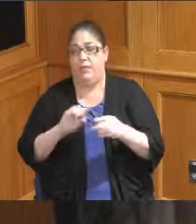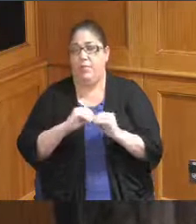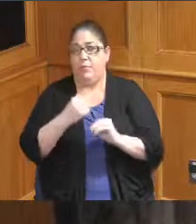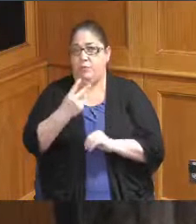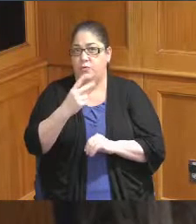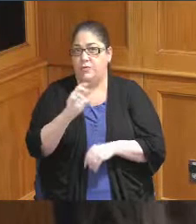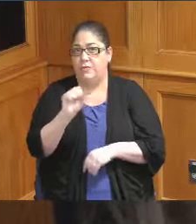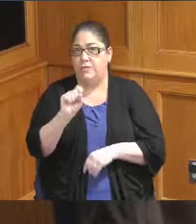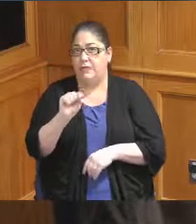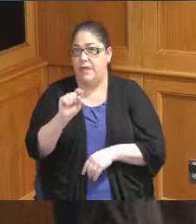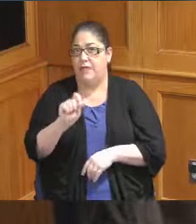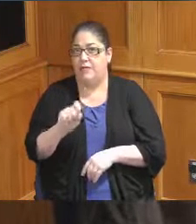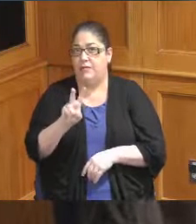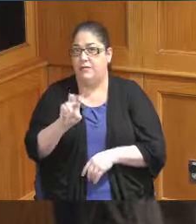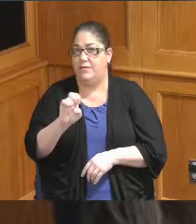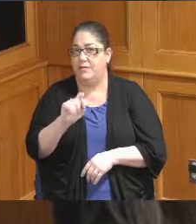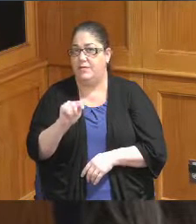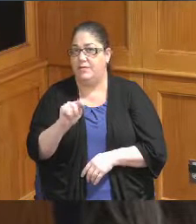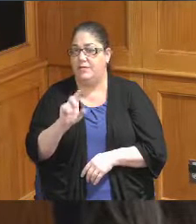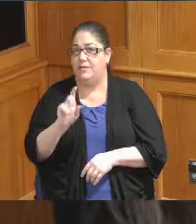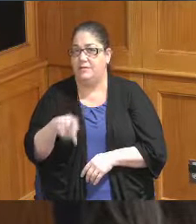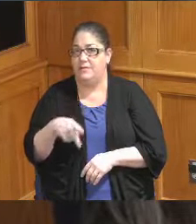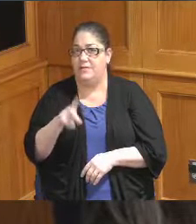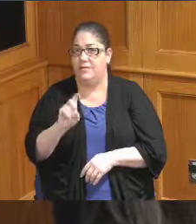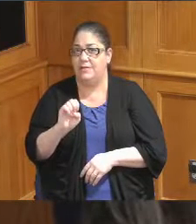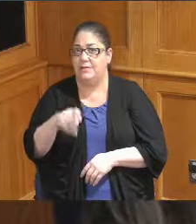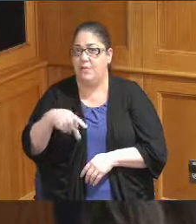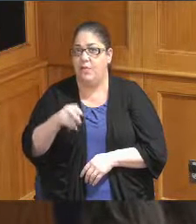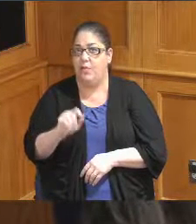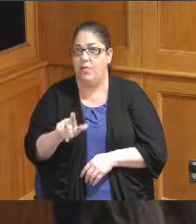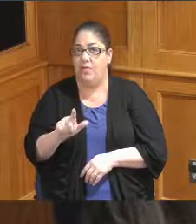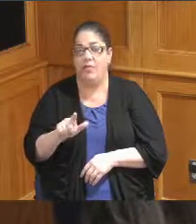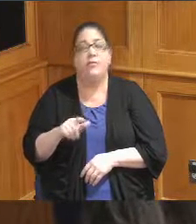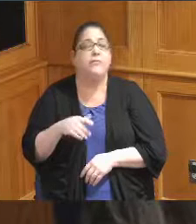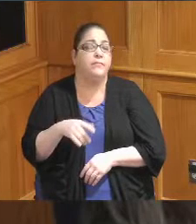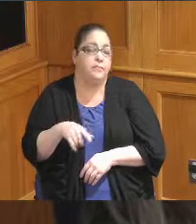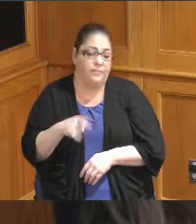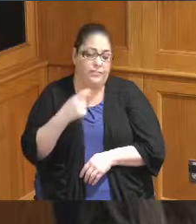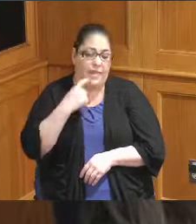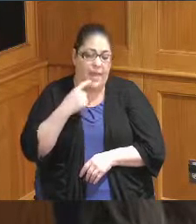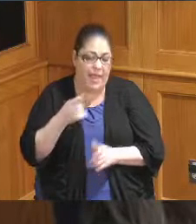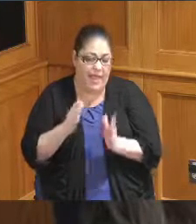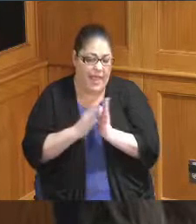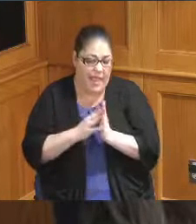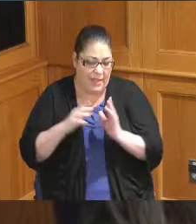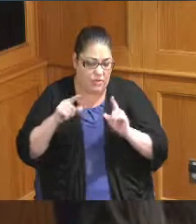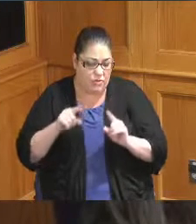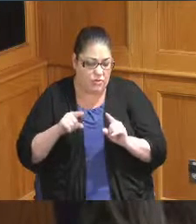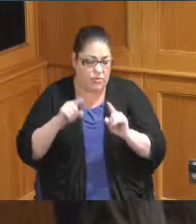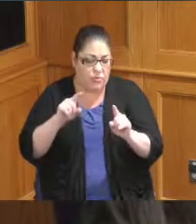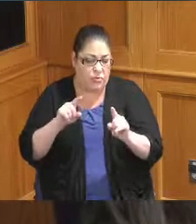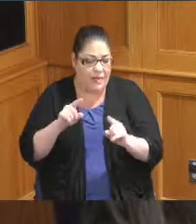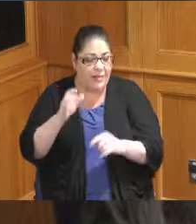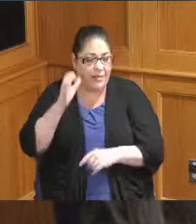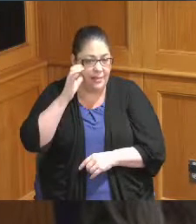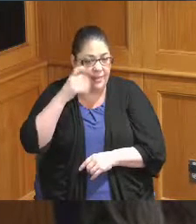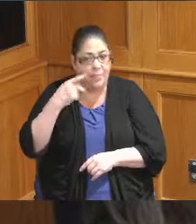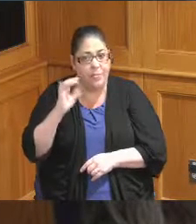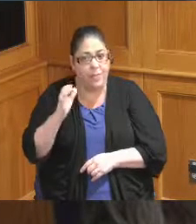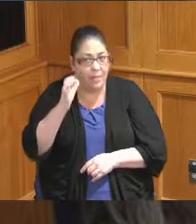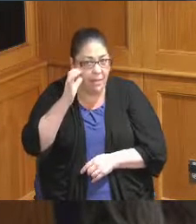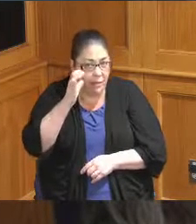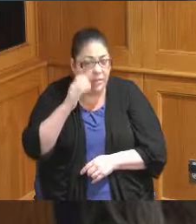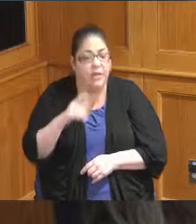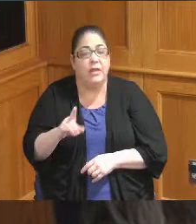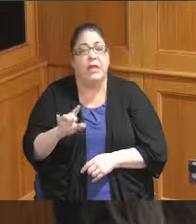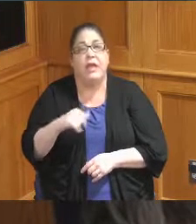I am supportive of it however I had asked during the hearings and the budgetary hearings very